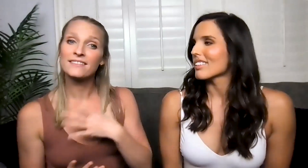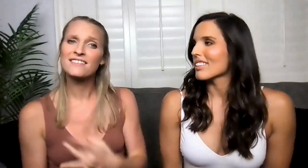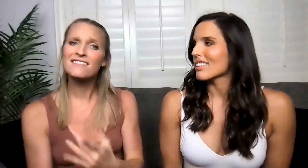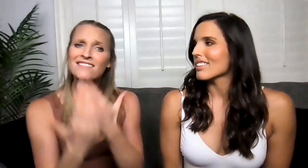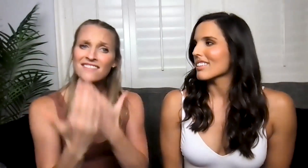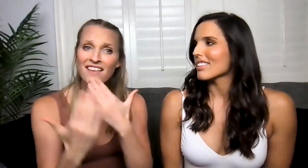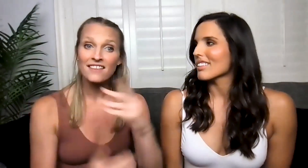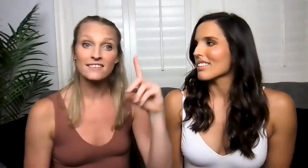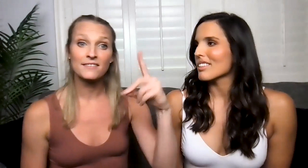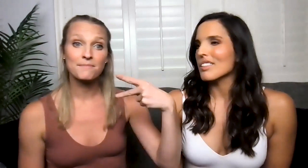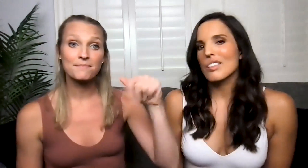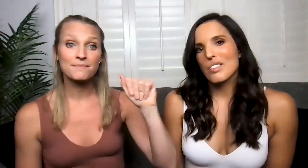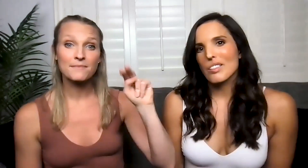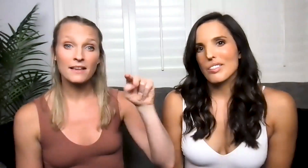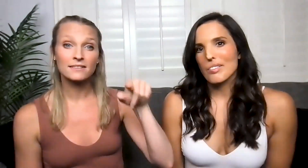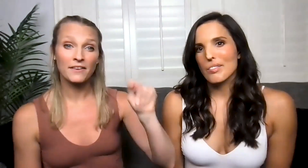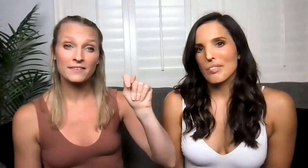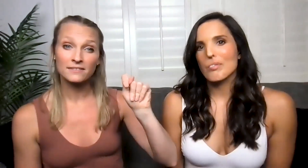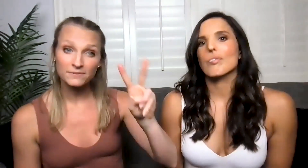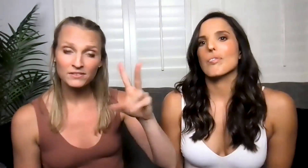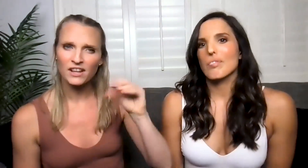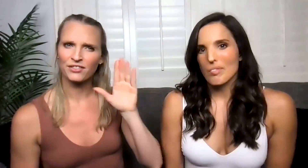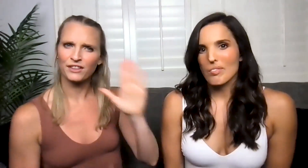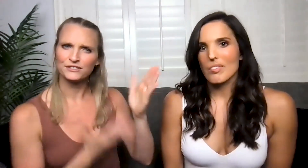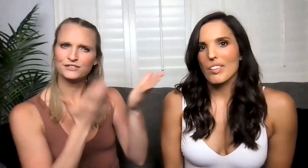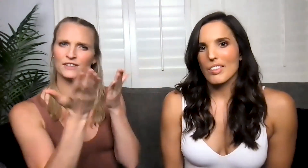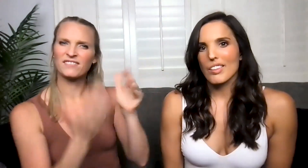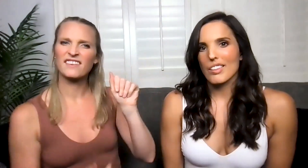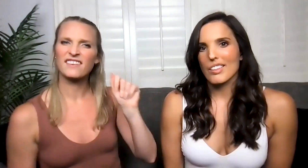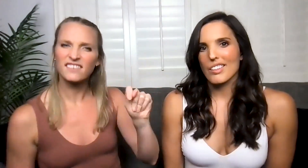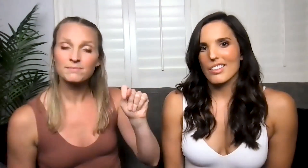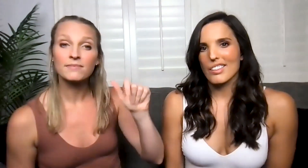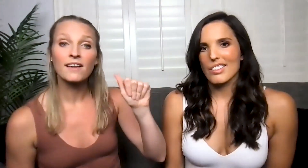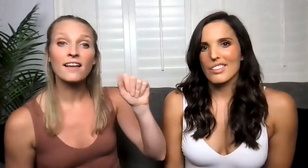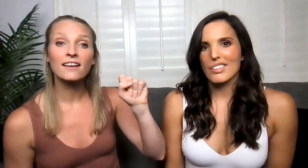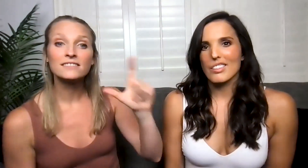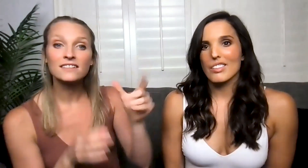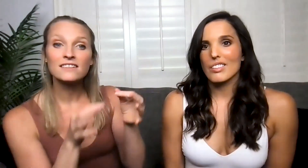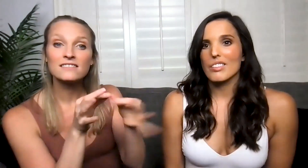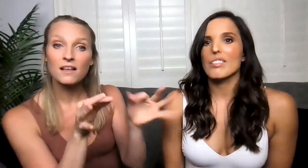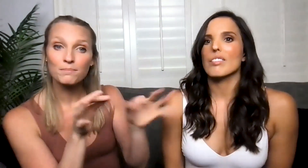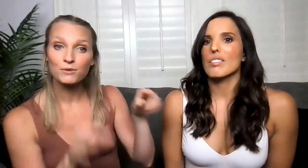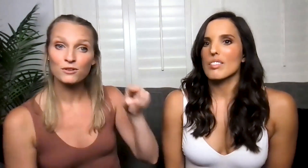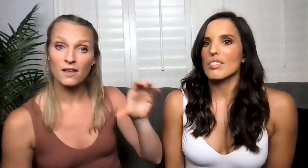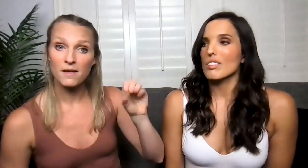We would like to thank DPAN.tv and their services at aslcaptions.com